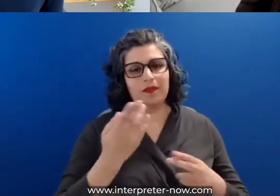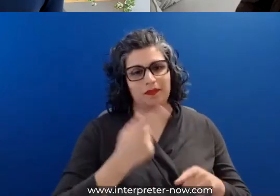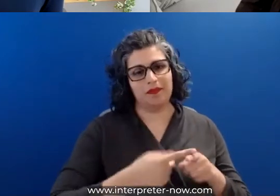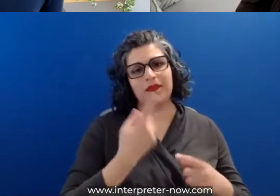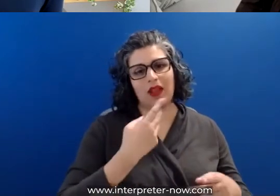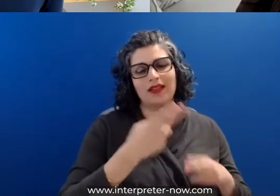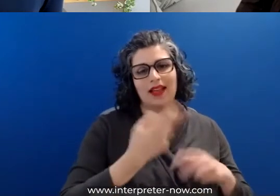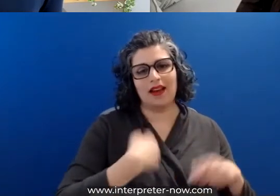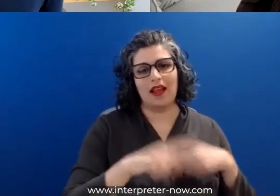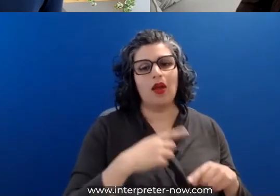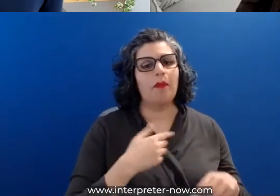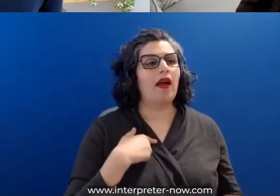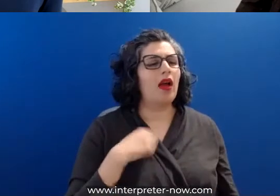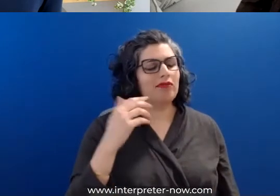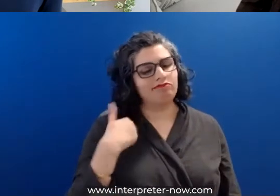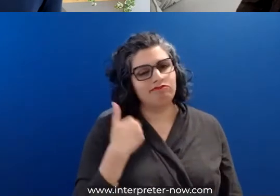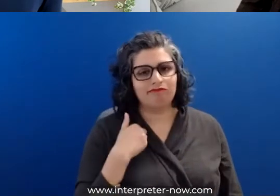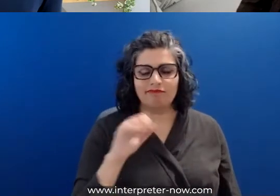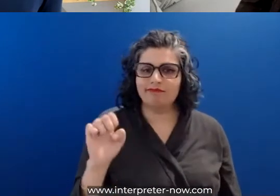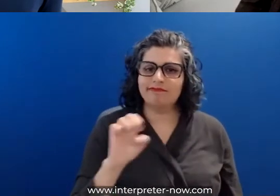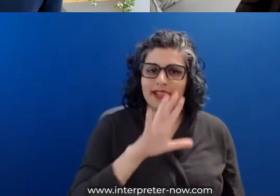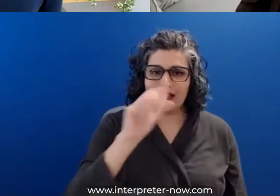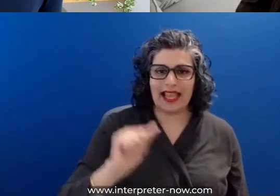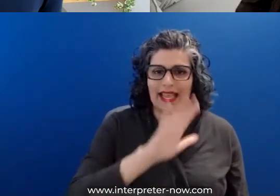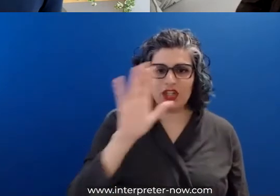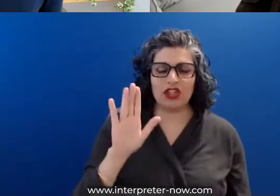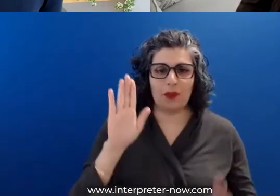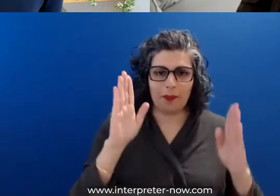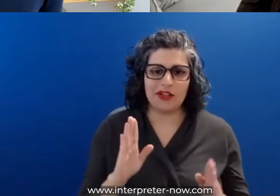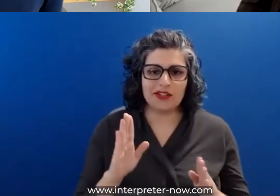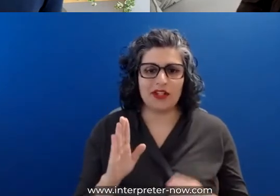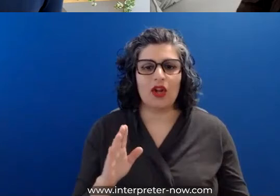East Asian person with short black and teal hair. I’m wearing glasses, a dark green